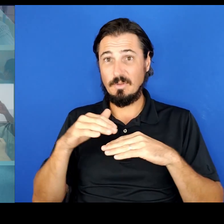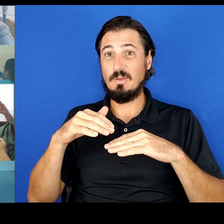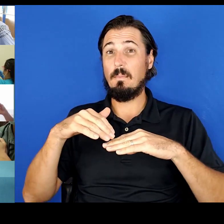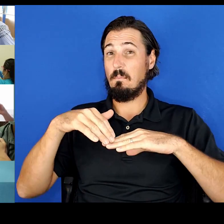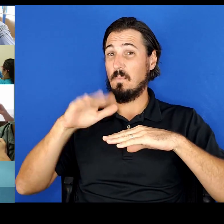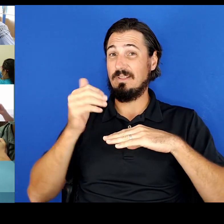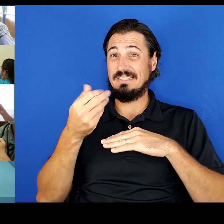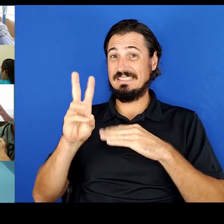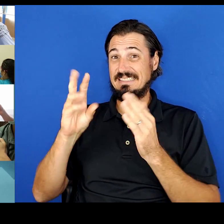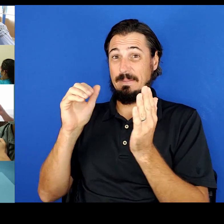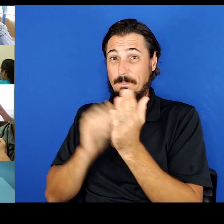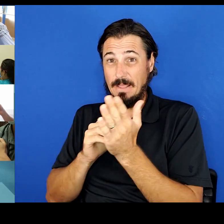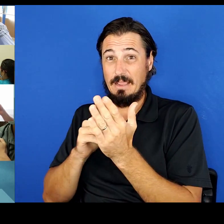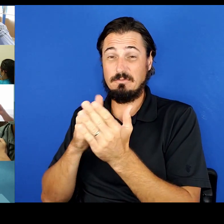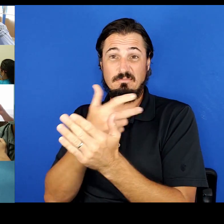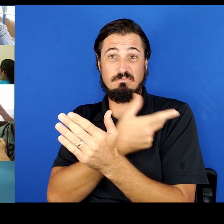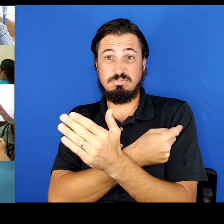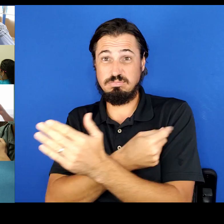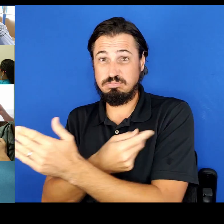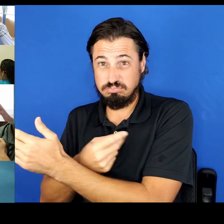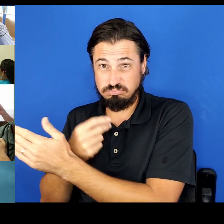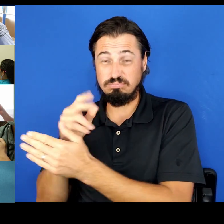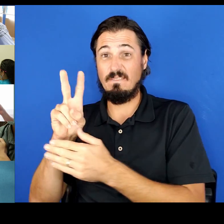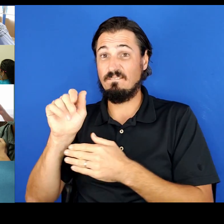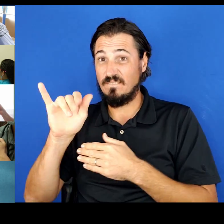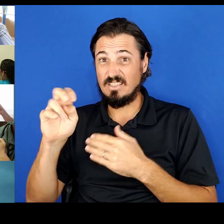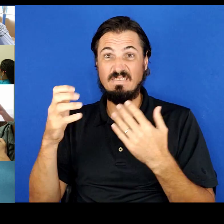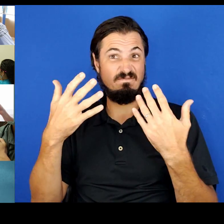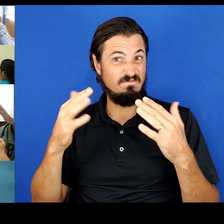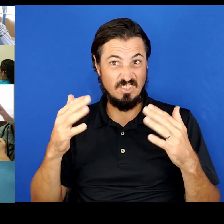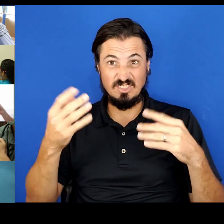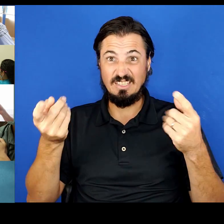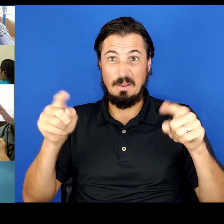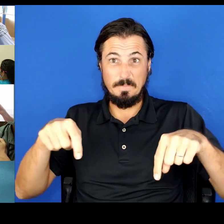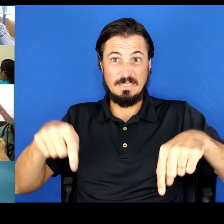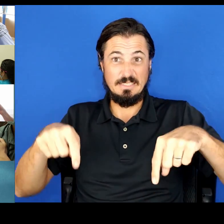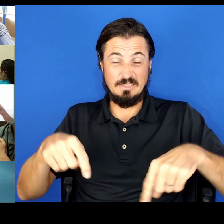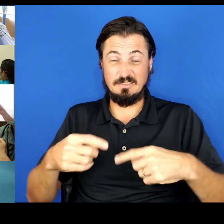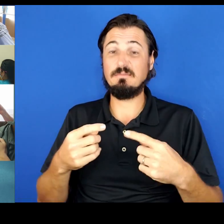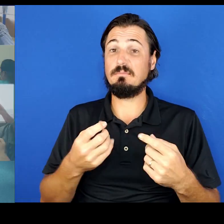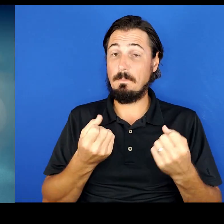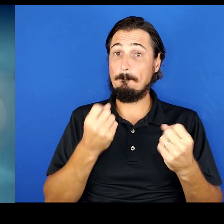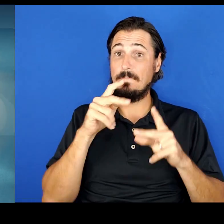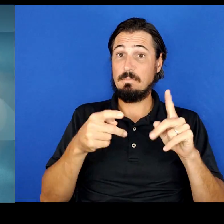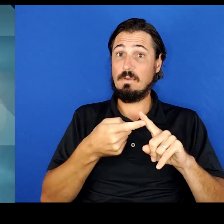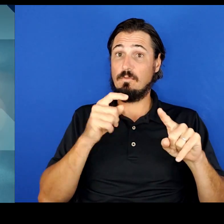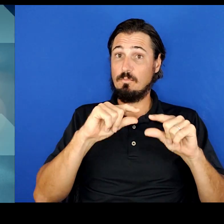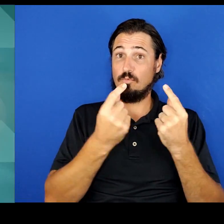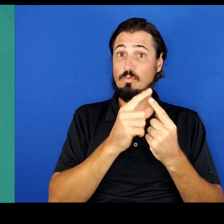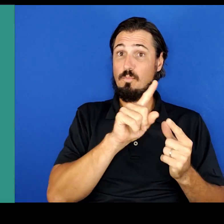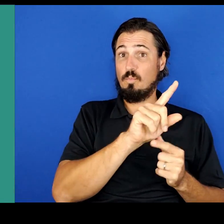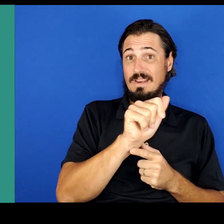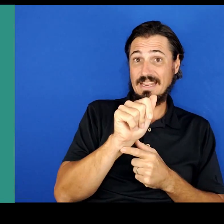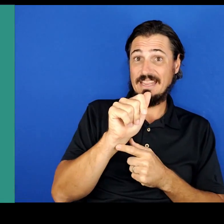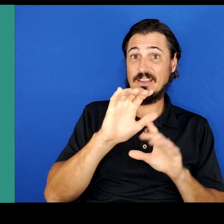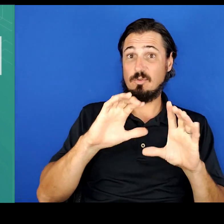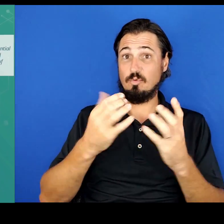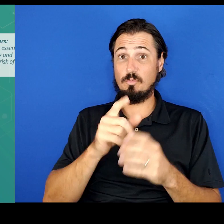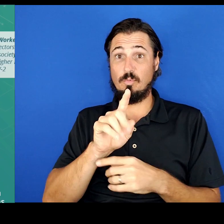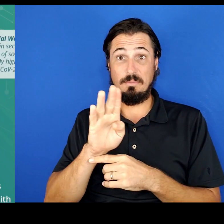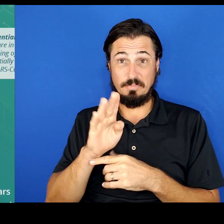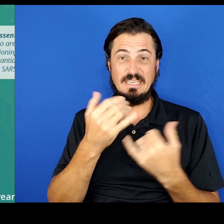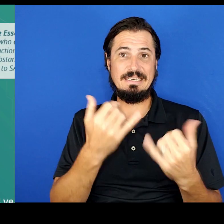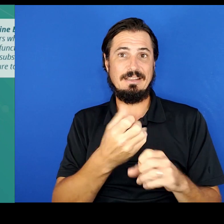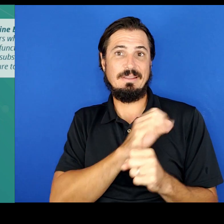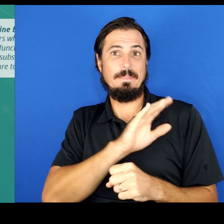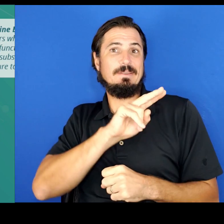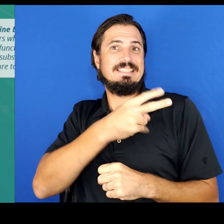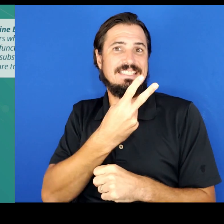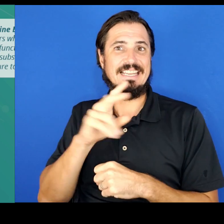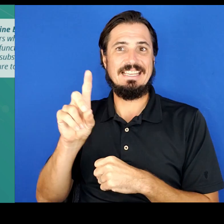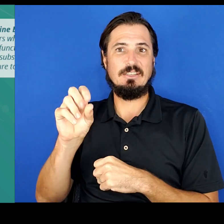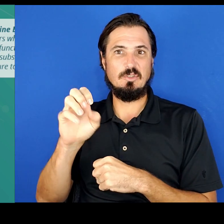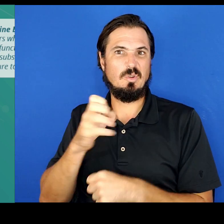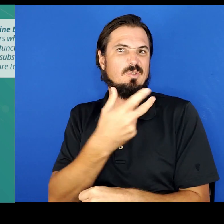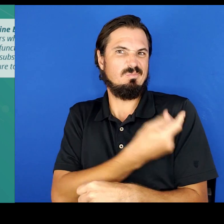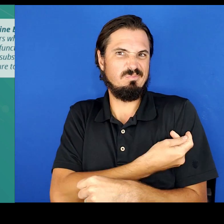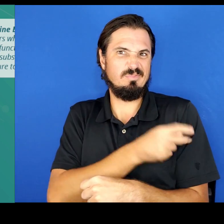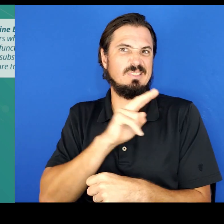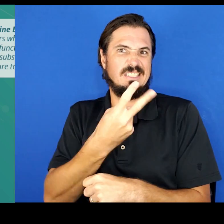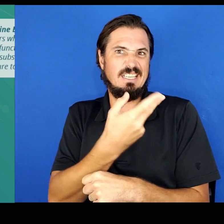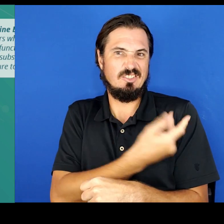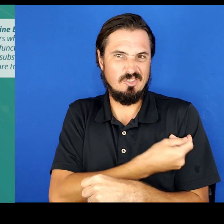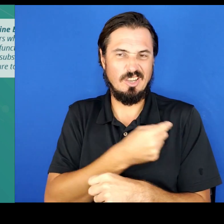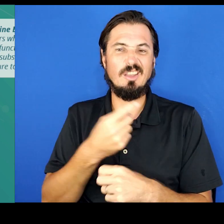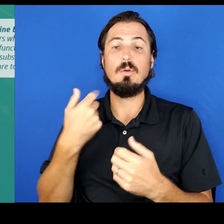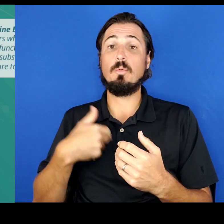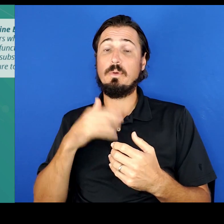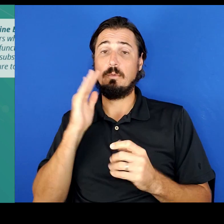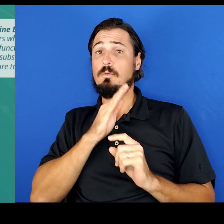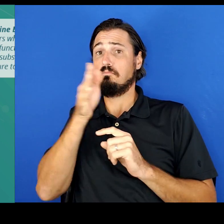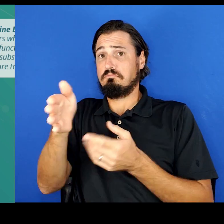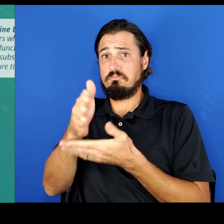More than 16,000 doses of vaccine have been administered on Kauai. Many of those in Phases 1a and 1b are receiving second doses. We are also providing mobile clinics for homebound